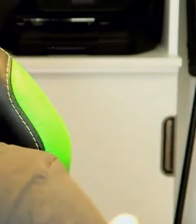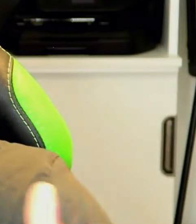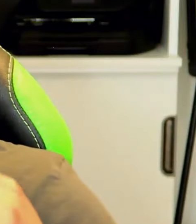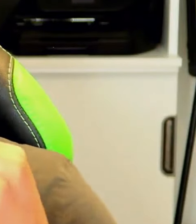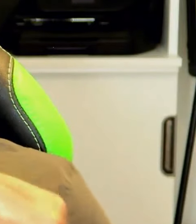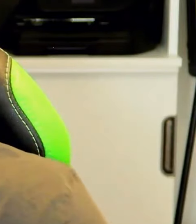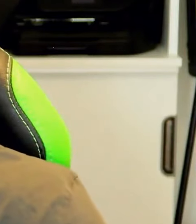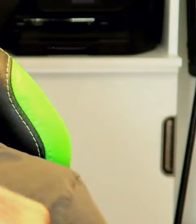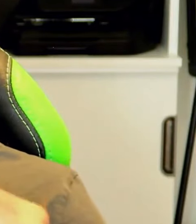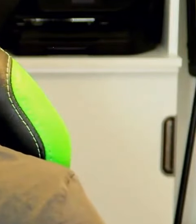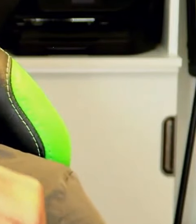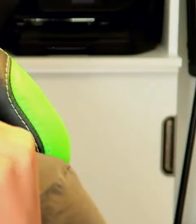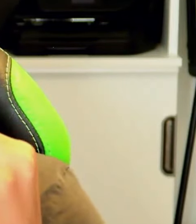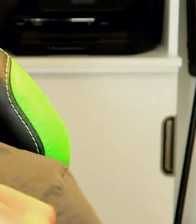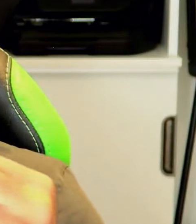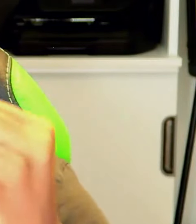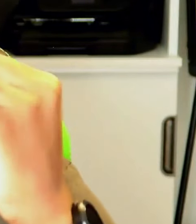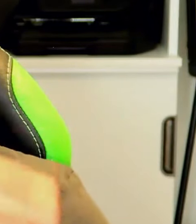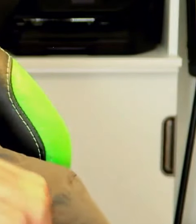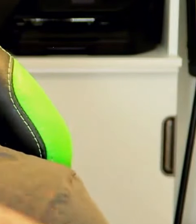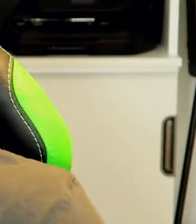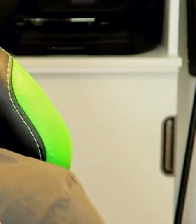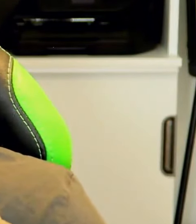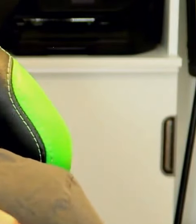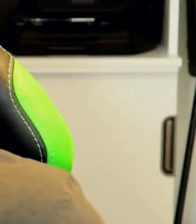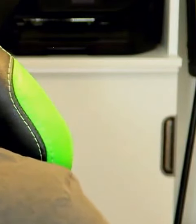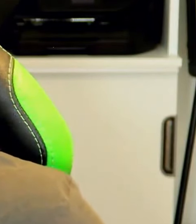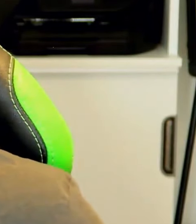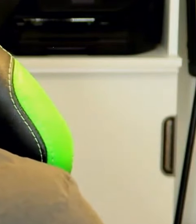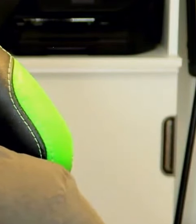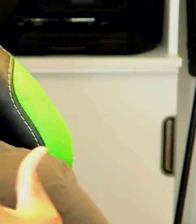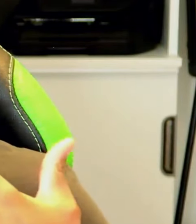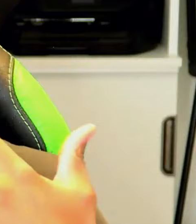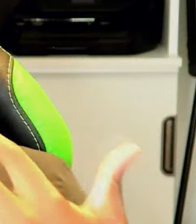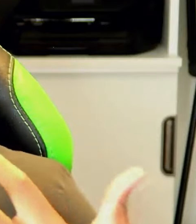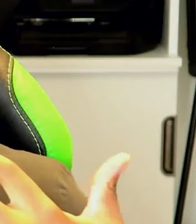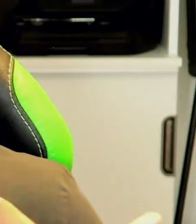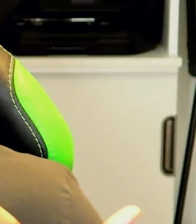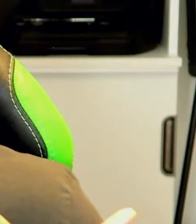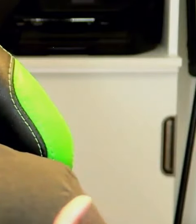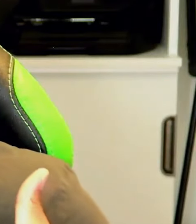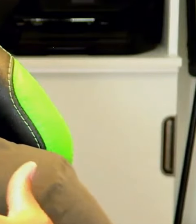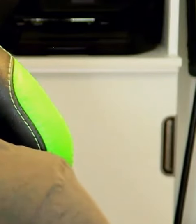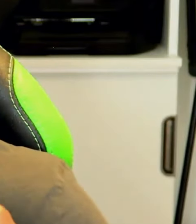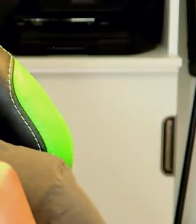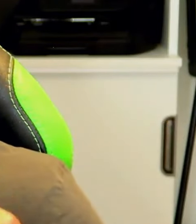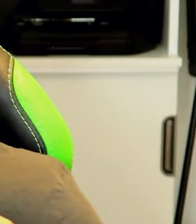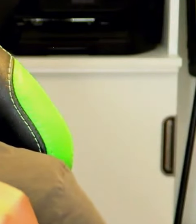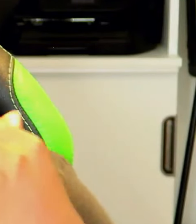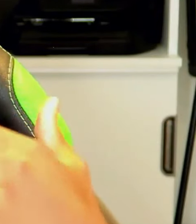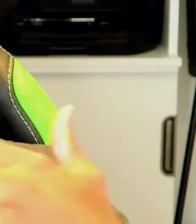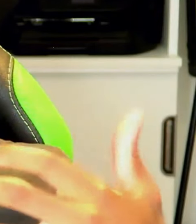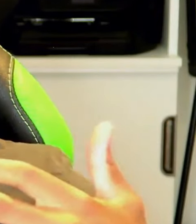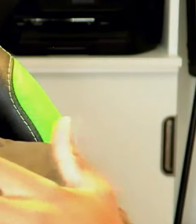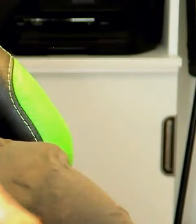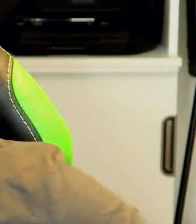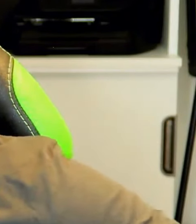A GOOD WAY. IT MAKES ME WANT TO GO THERE. MAKES ME WANT TO DO THINGS AND THERE IS SO MUCH THAT YOU CAN DO